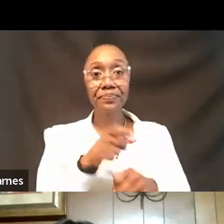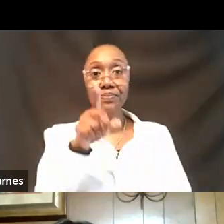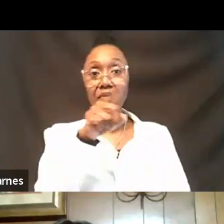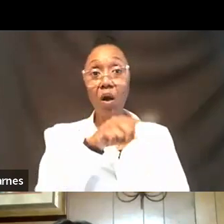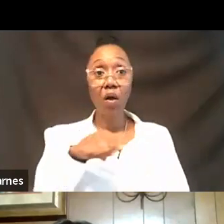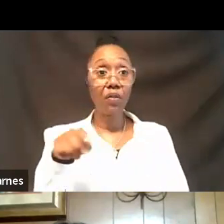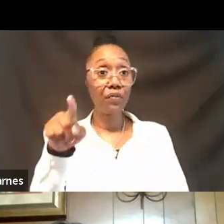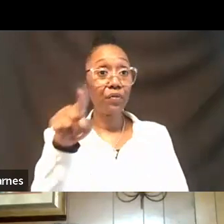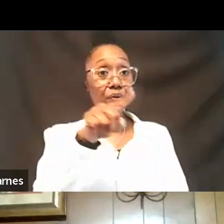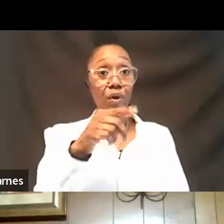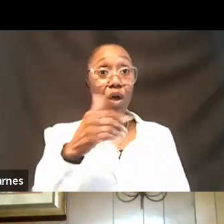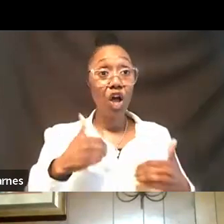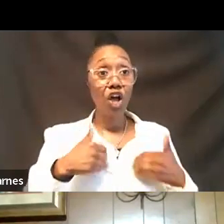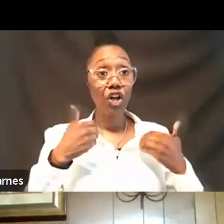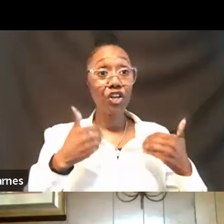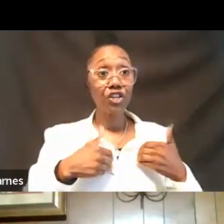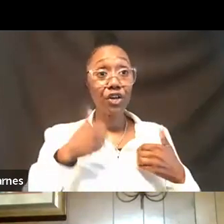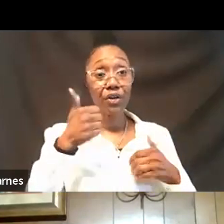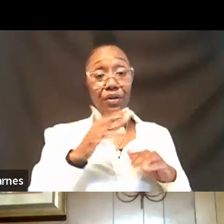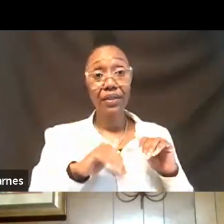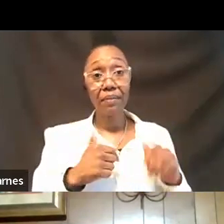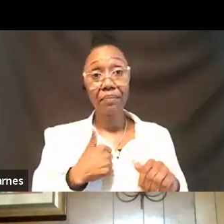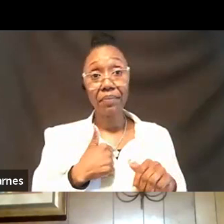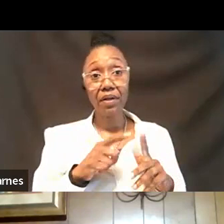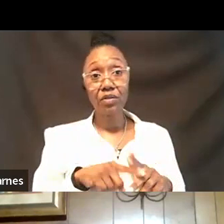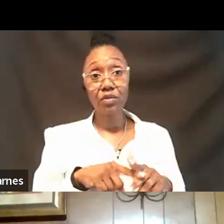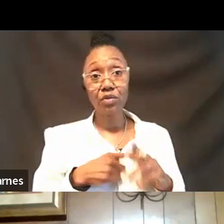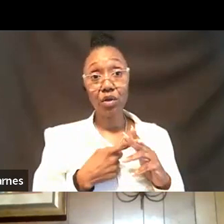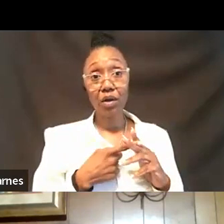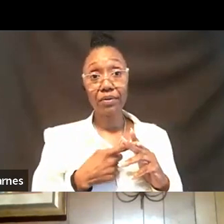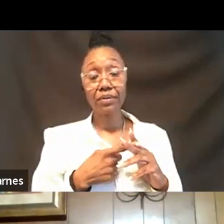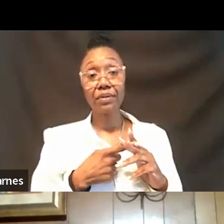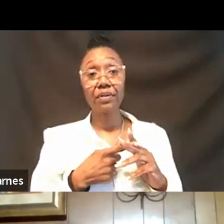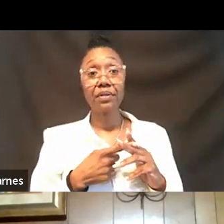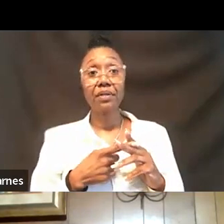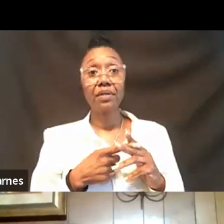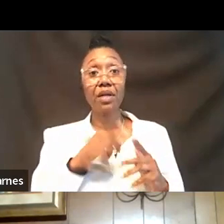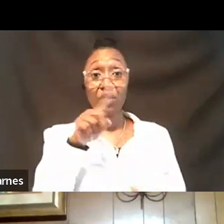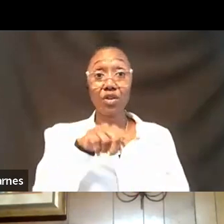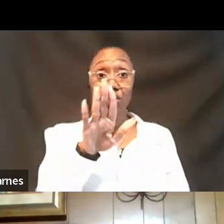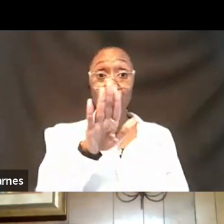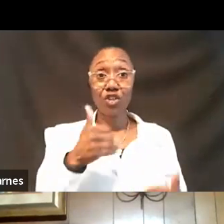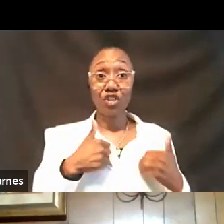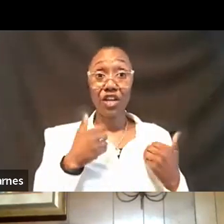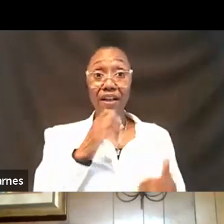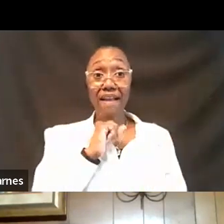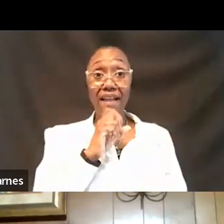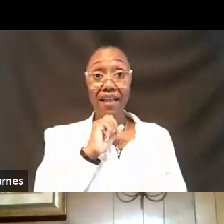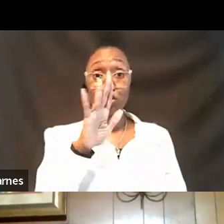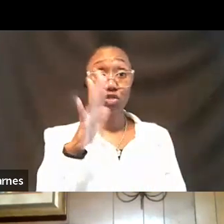Are younger than I was when I started. So the fact that you are, you know, the ages that you are and have the experiences that you are.